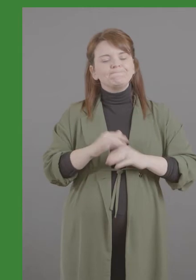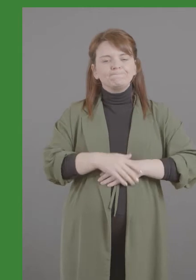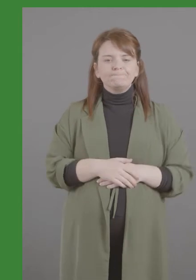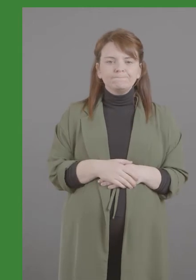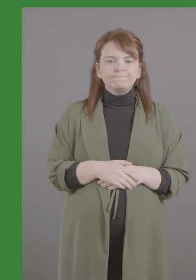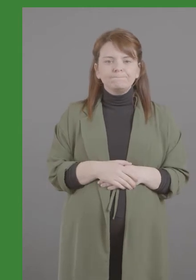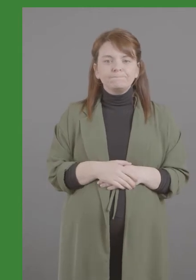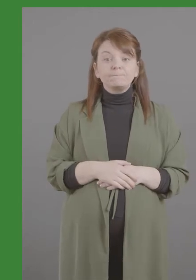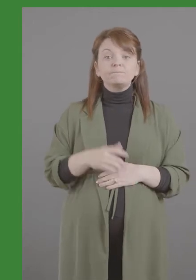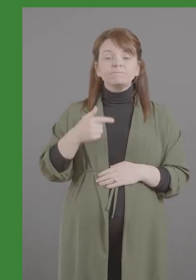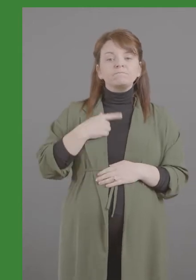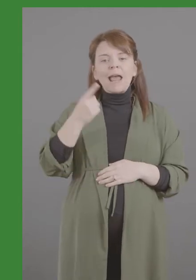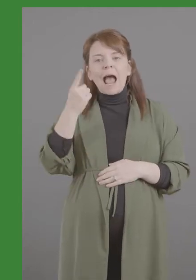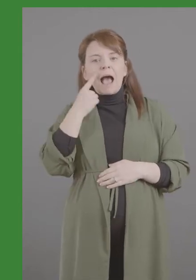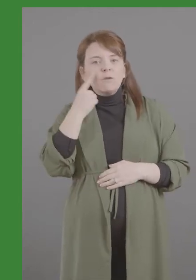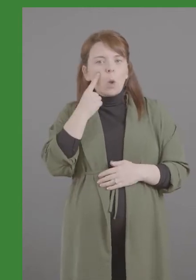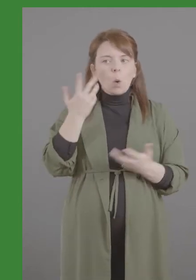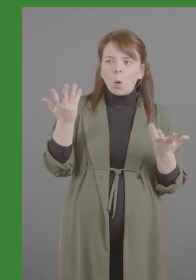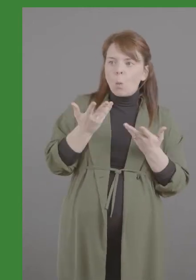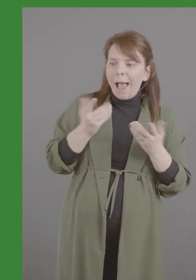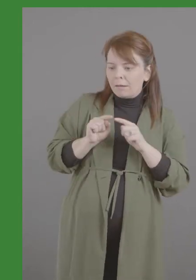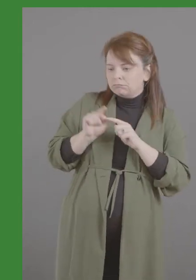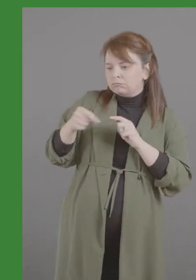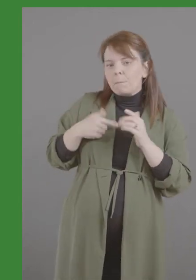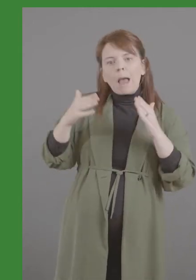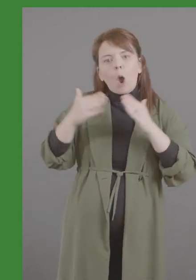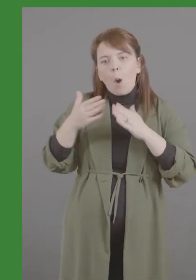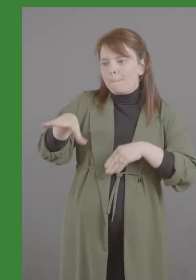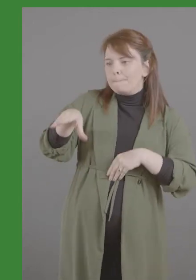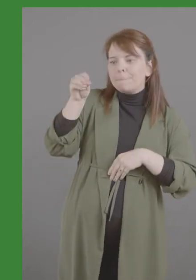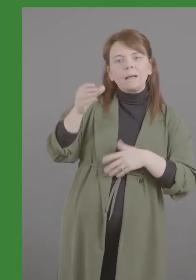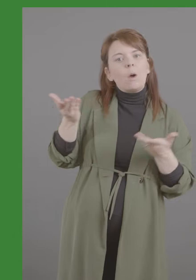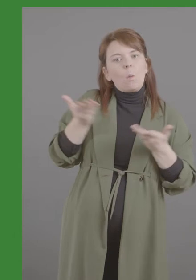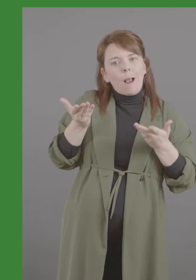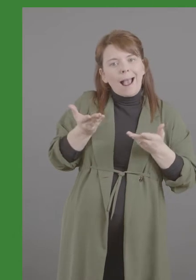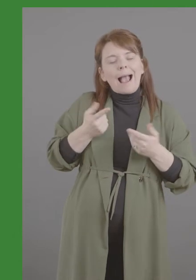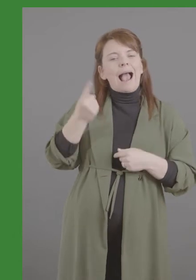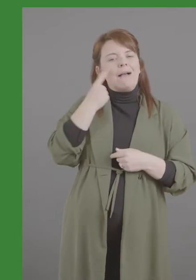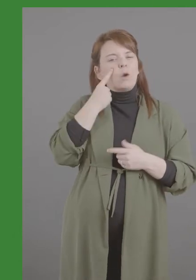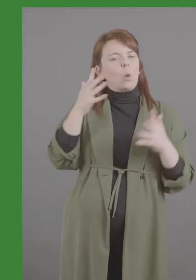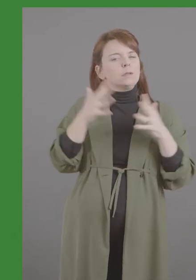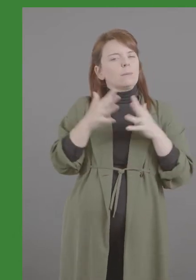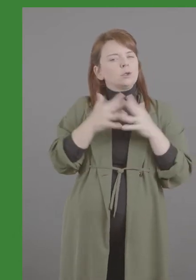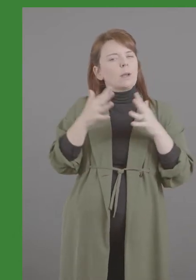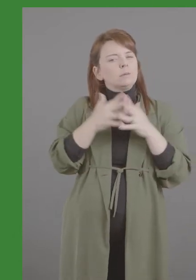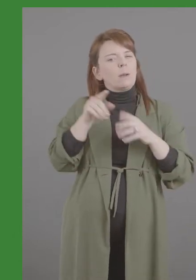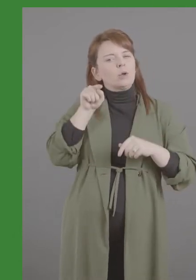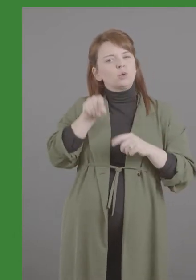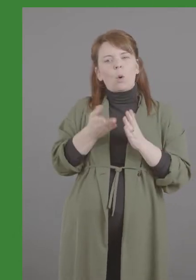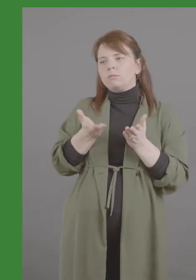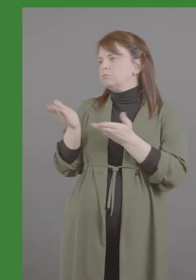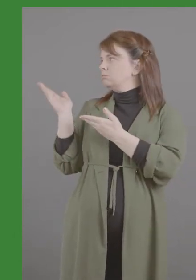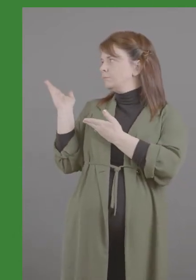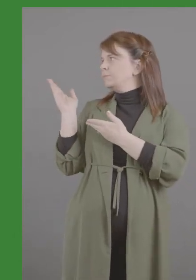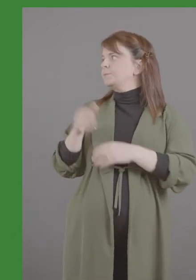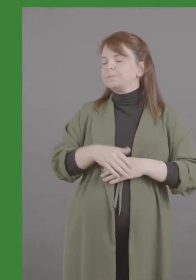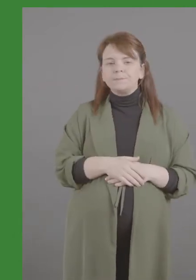find your nearest home test kit collection point please go to maps.testandtrace.nhs.uk